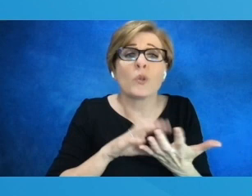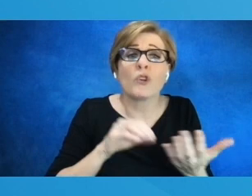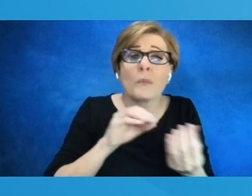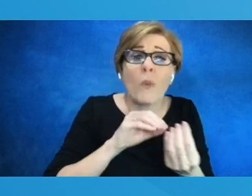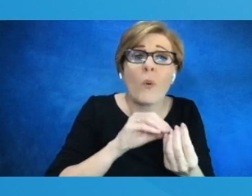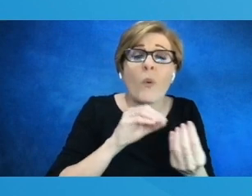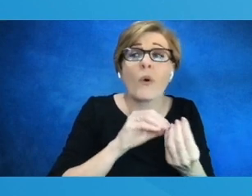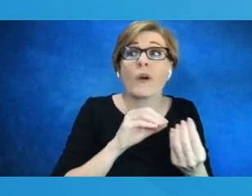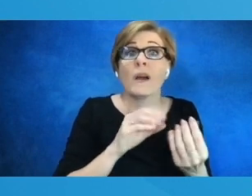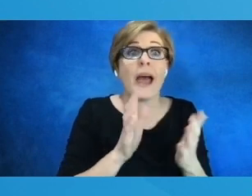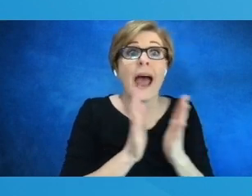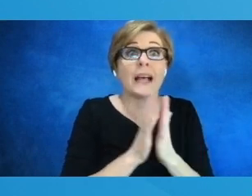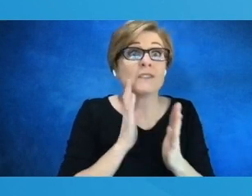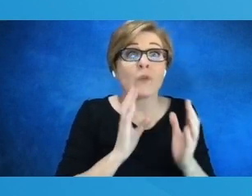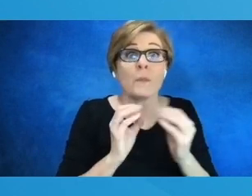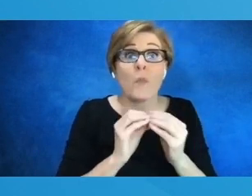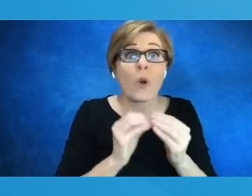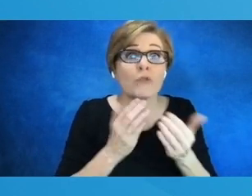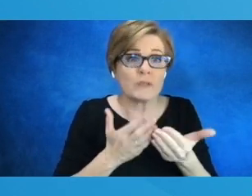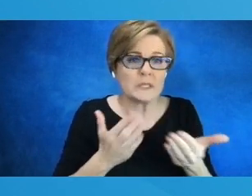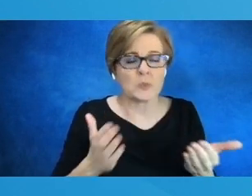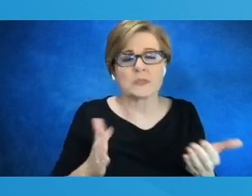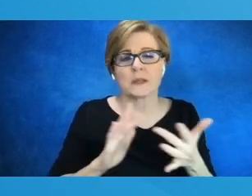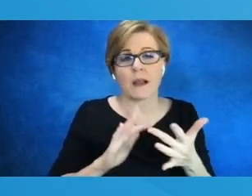please feel free to contact myself and Nicole.